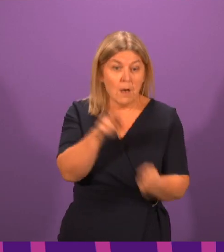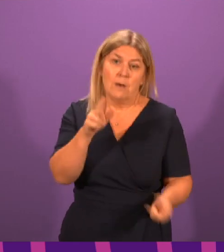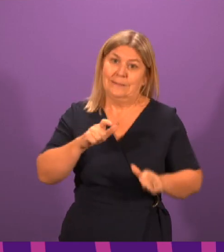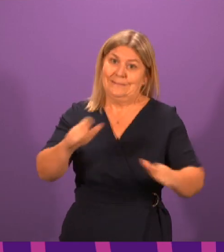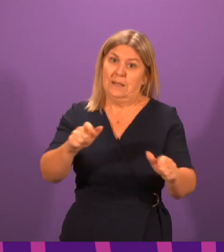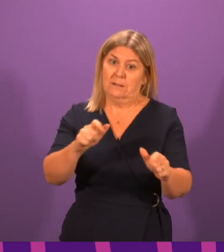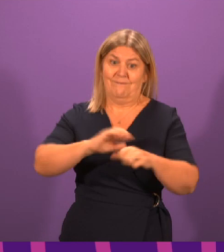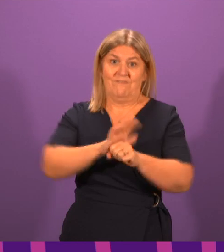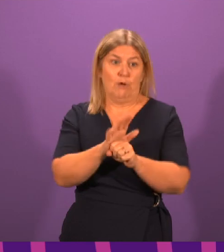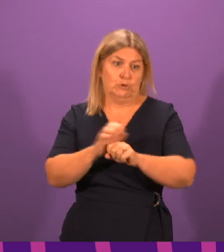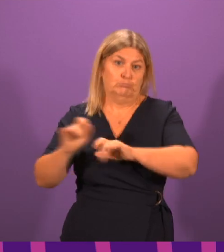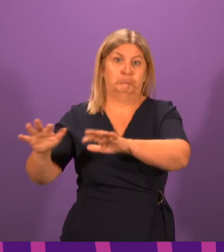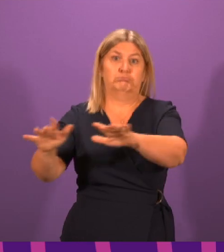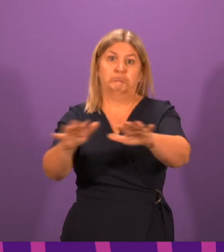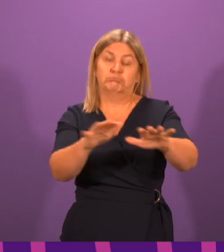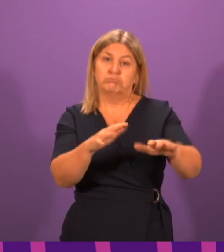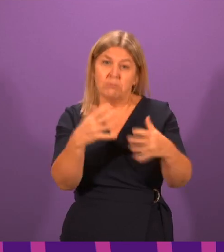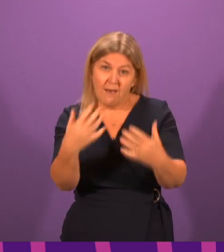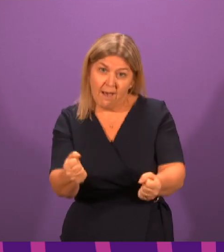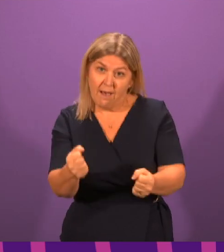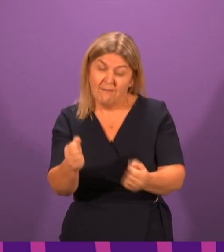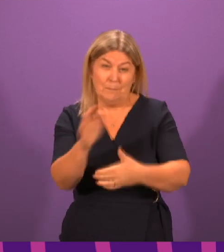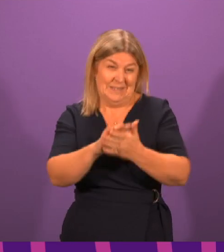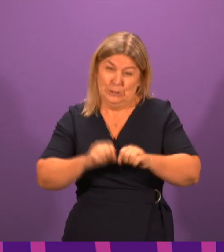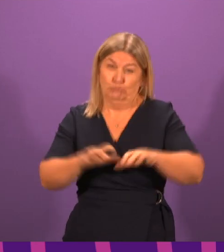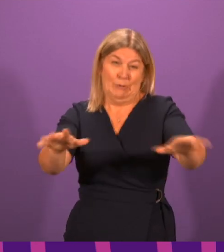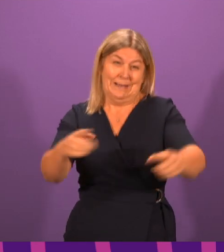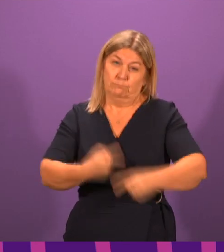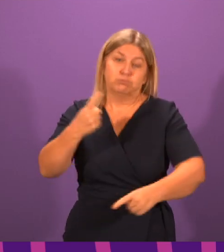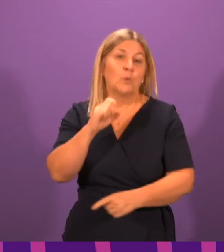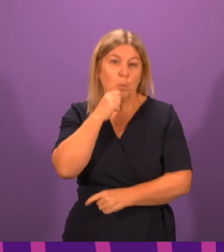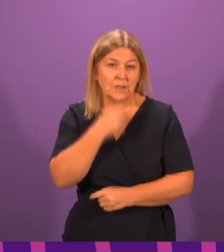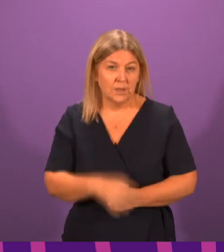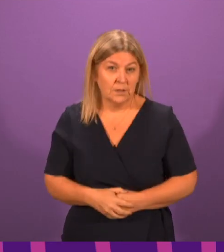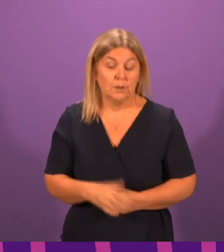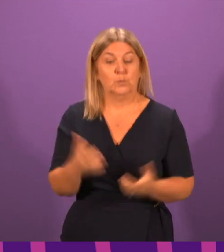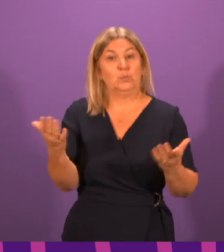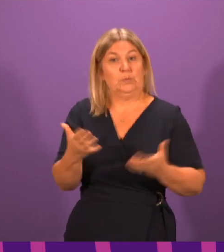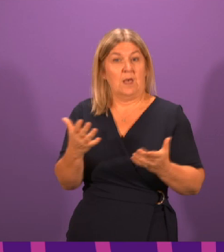but that the virus will seize any opportunity to spread. Today, I will set out the steps that we